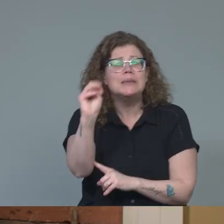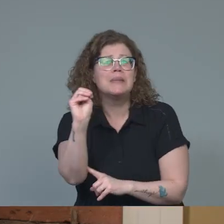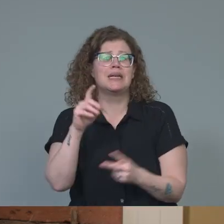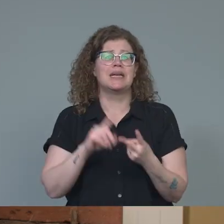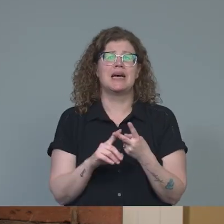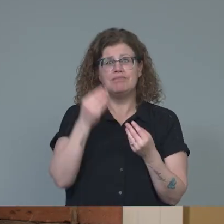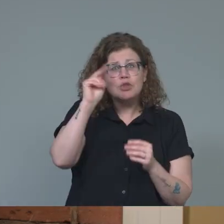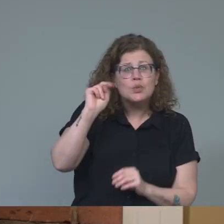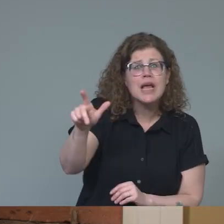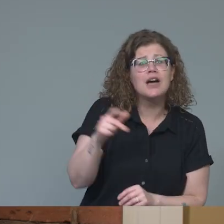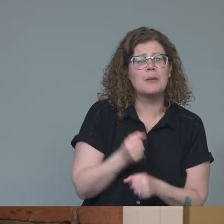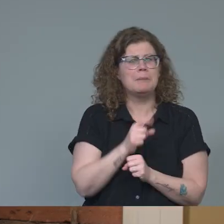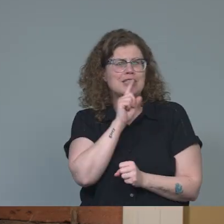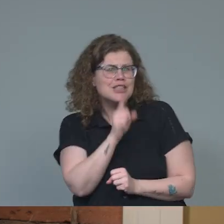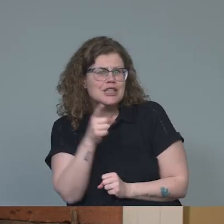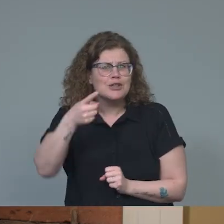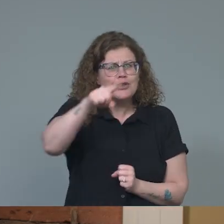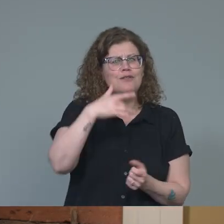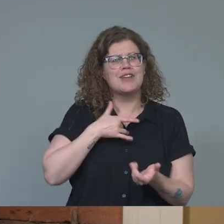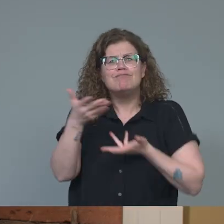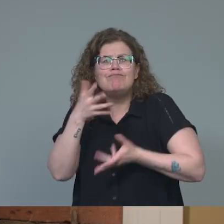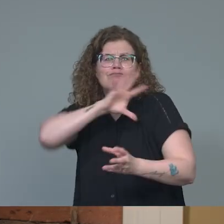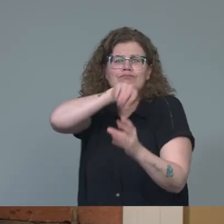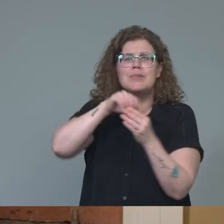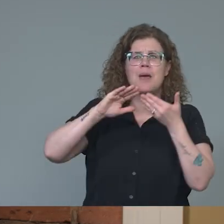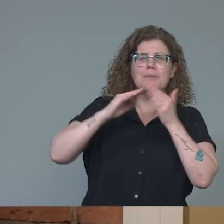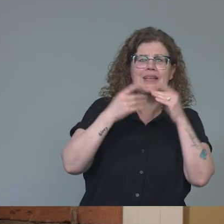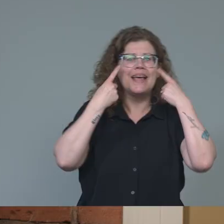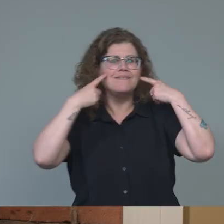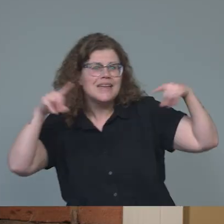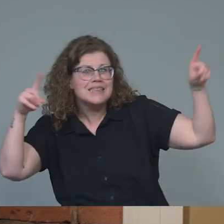So this ensures that your engagement is actually including all of our diverse populations that